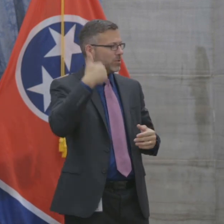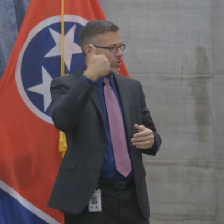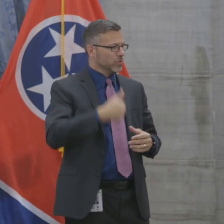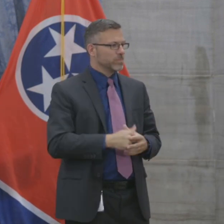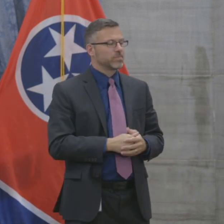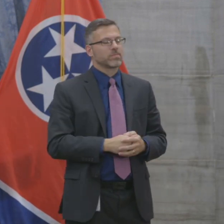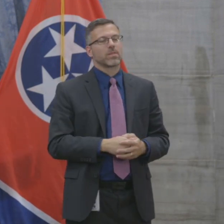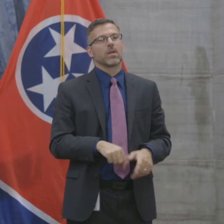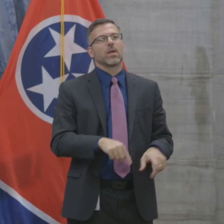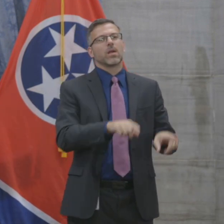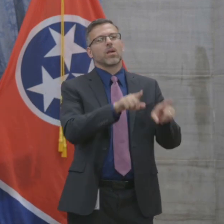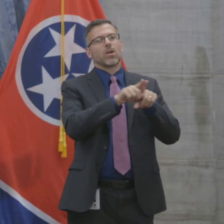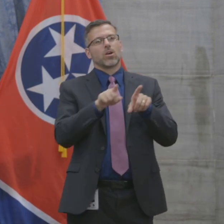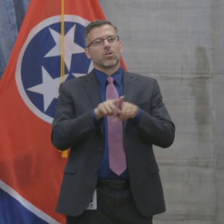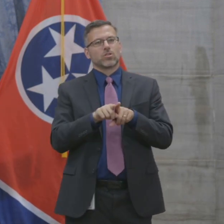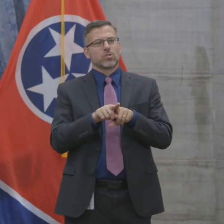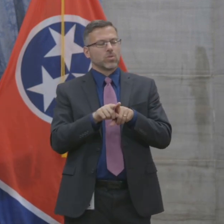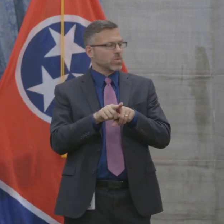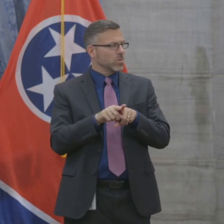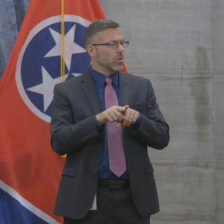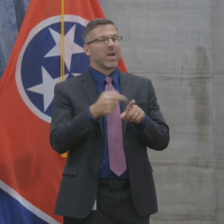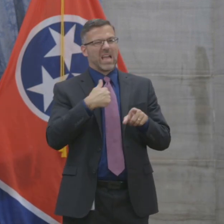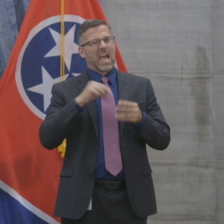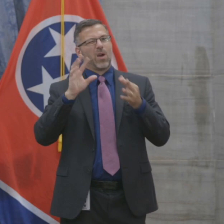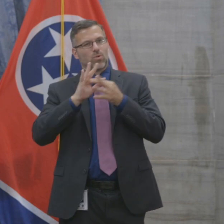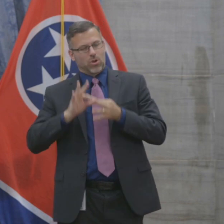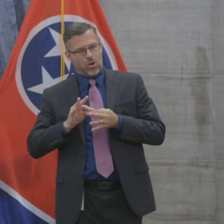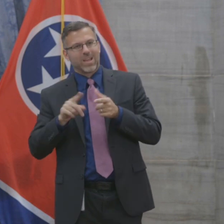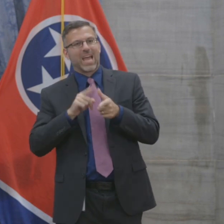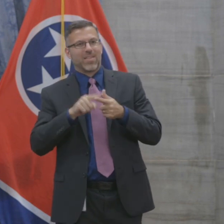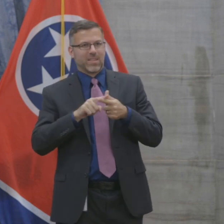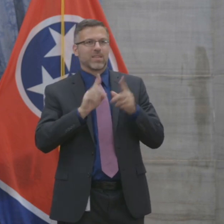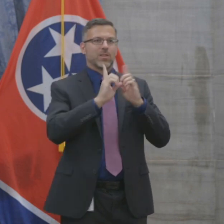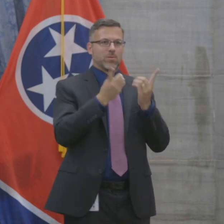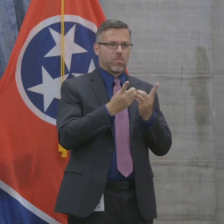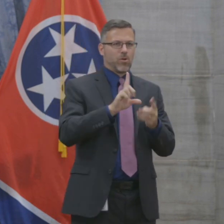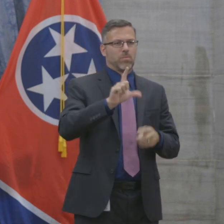face coverings, and sanitation. I'm proud to serve Tennessee.